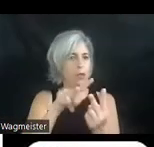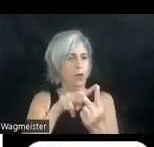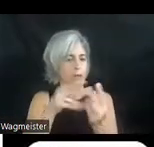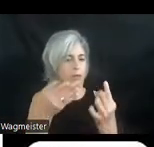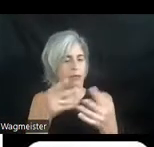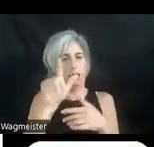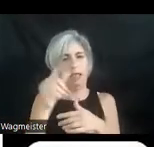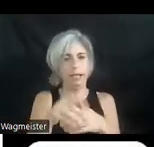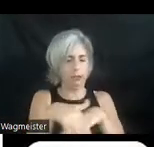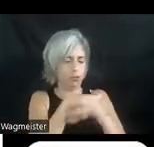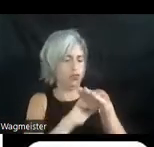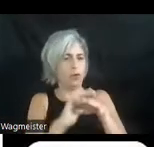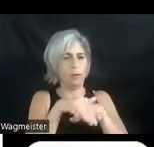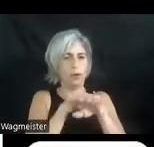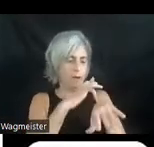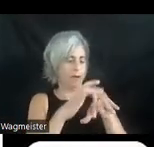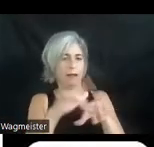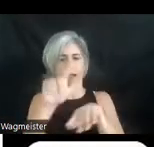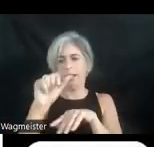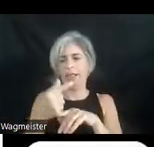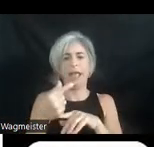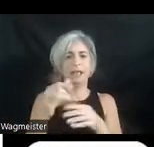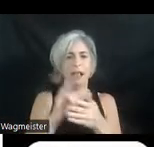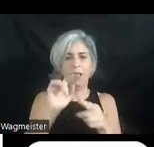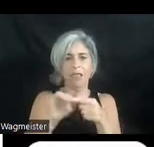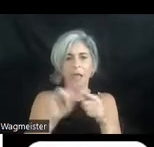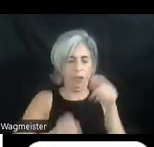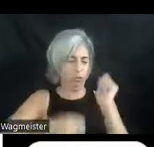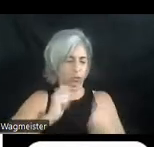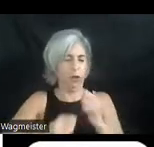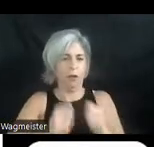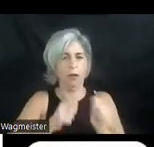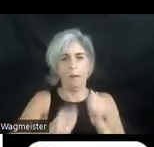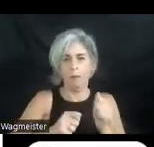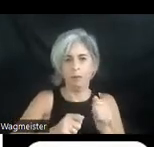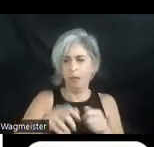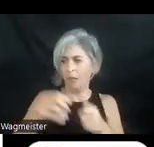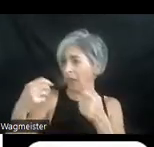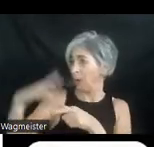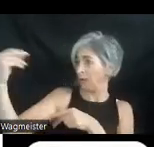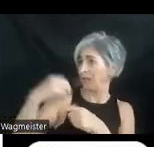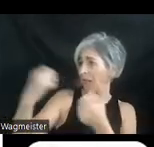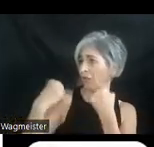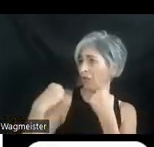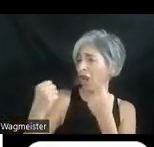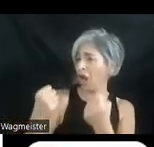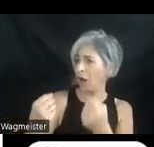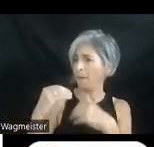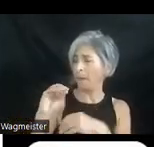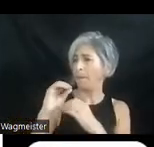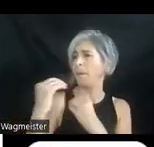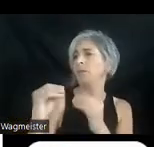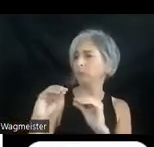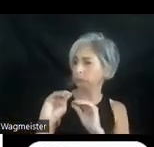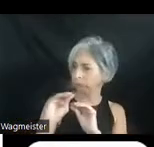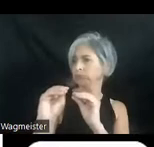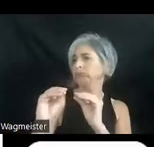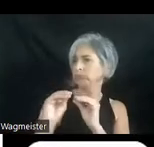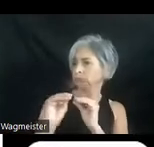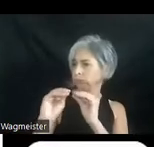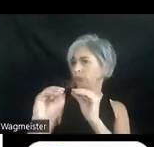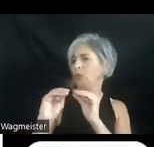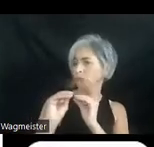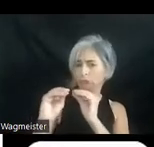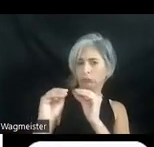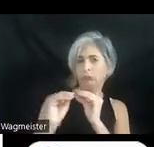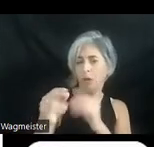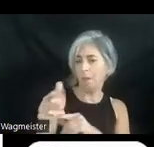rubs it over her bare leg. Now the toddler taps on the drum standing up. A car outside rides back and forth with drink in a party glass waiving.